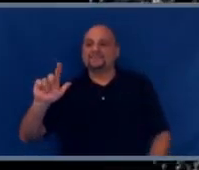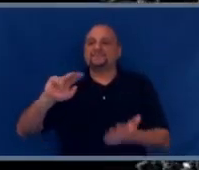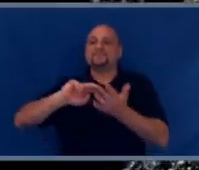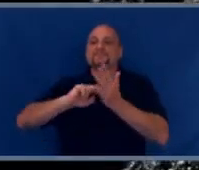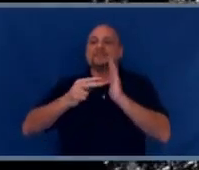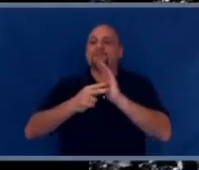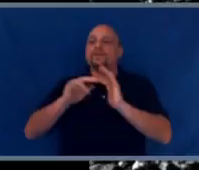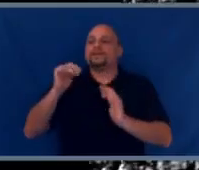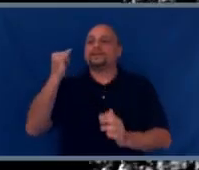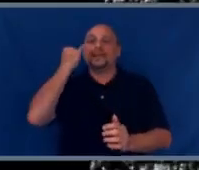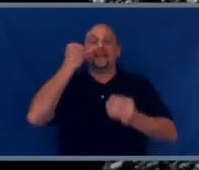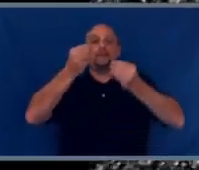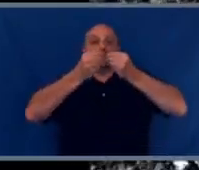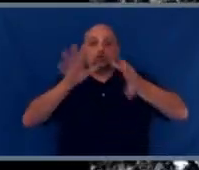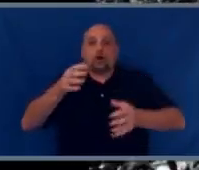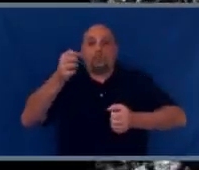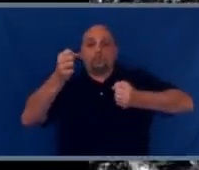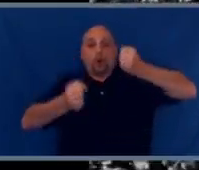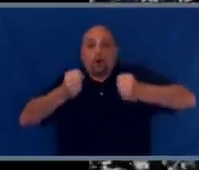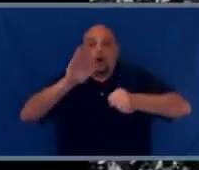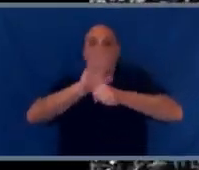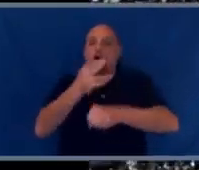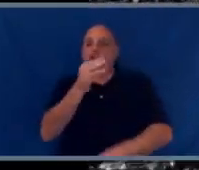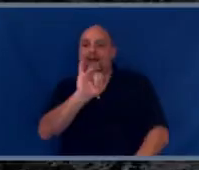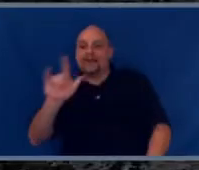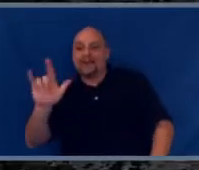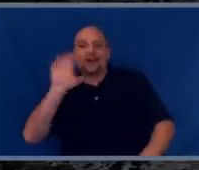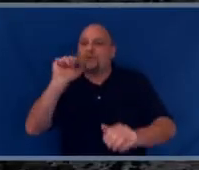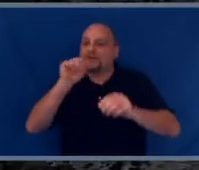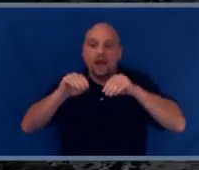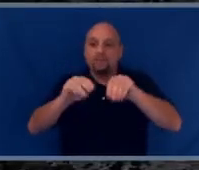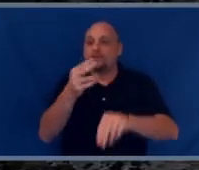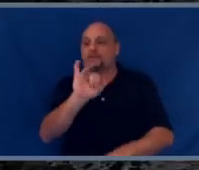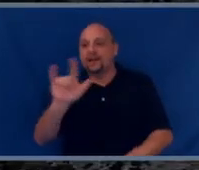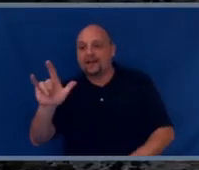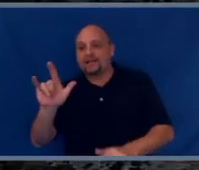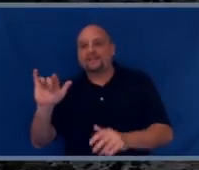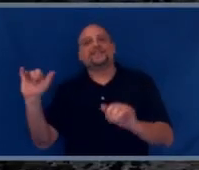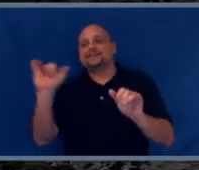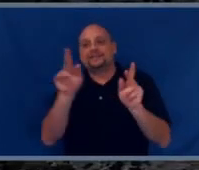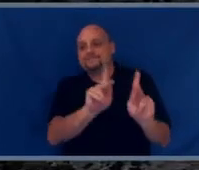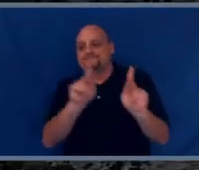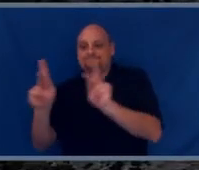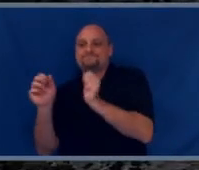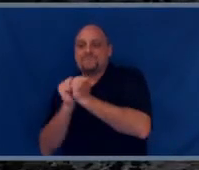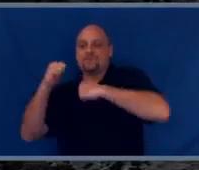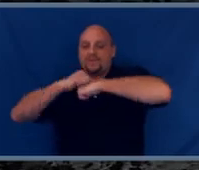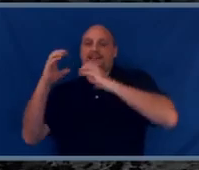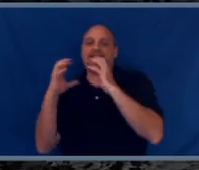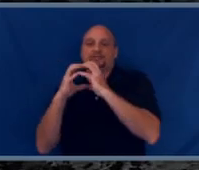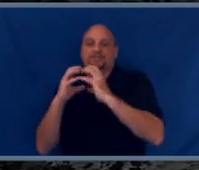DROPPING A CAR ON A HILL IS NOT GOING TO MOVE THE HILL. GOOD TO KNOW.